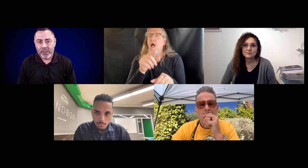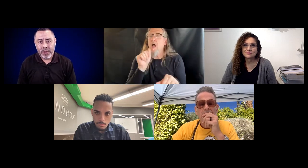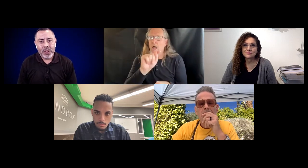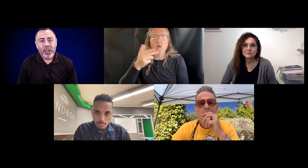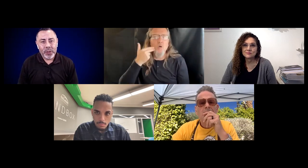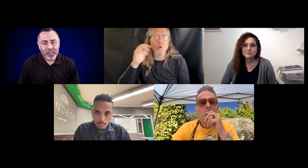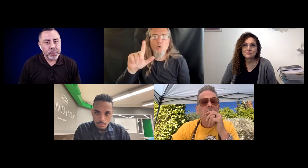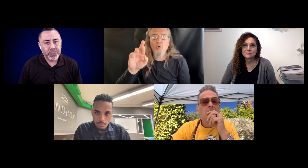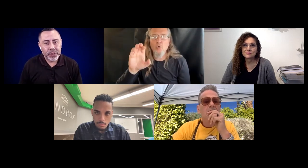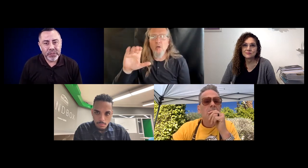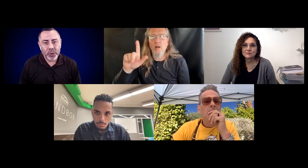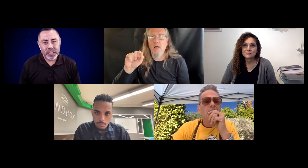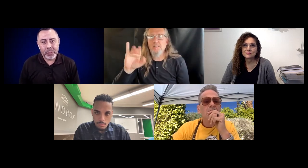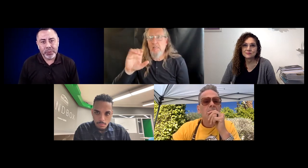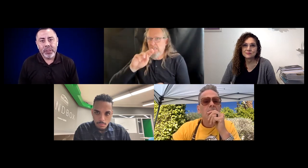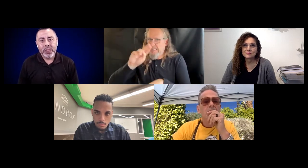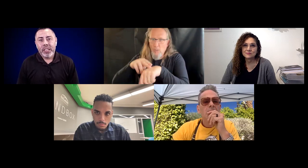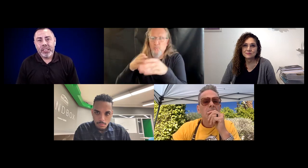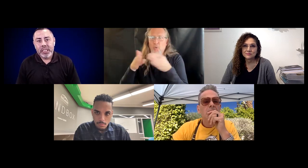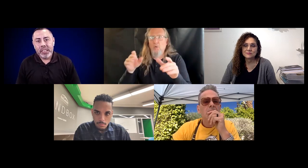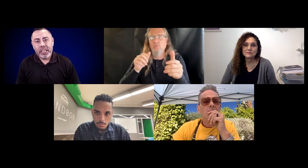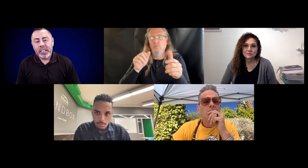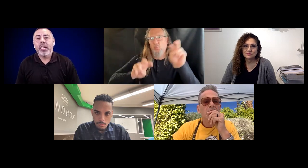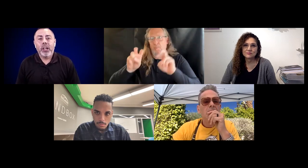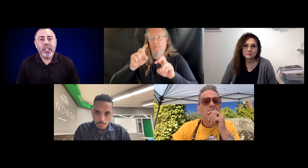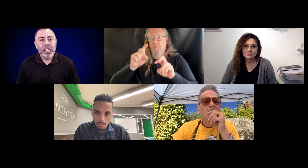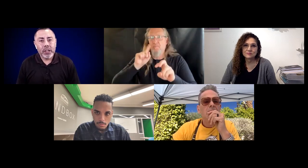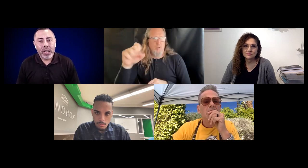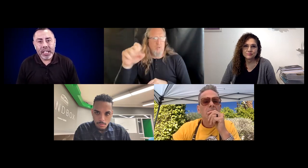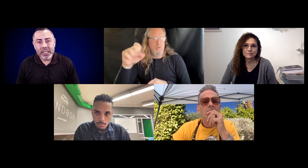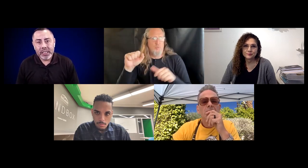Okay, this is a brief, short example. The Laurenclair classic.